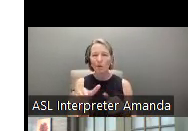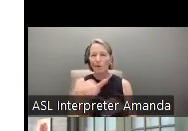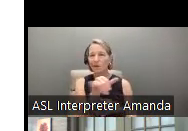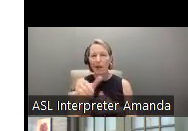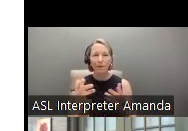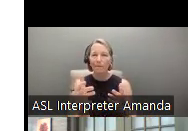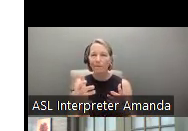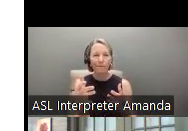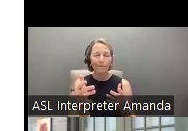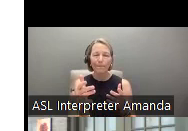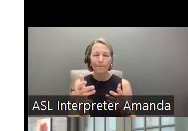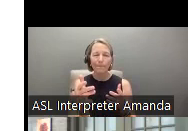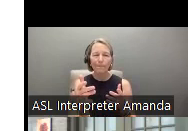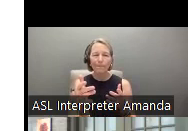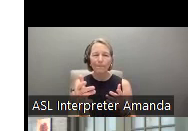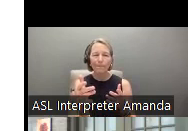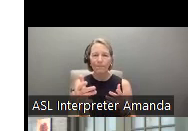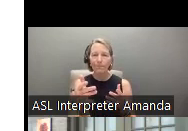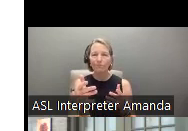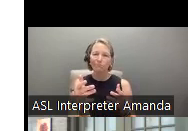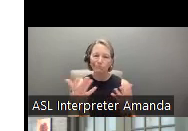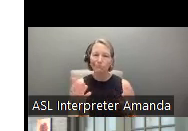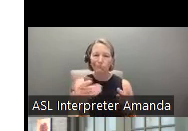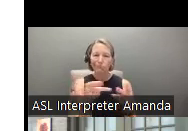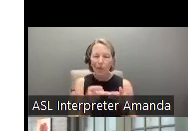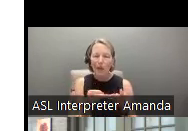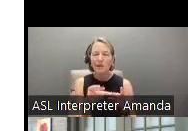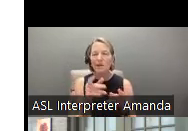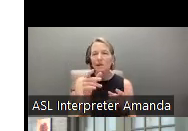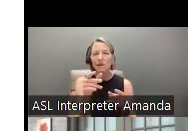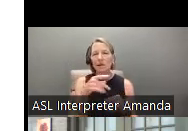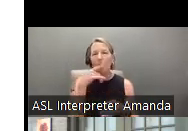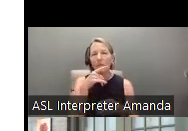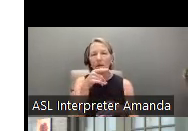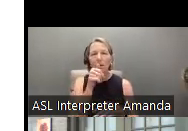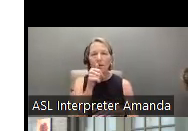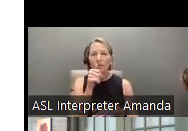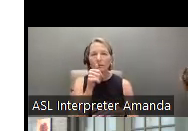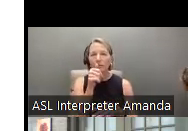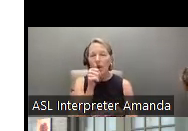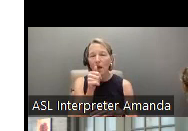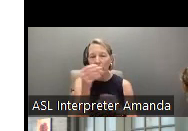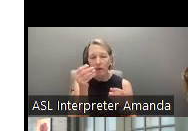um like institution or um again that could be the public or private institution that provides